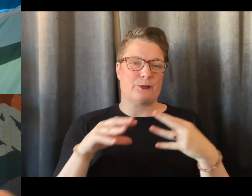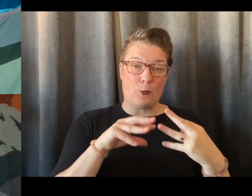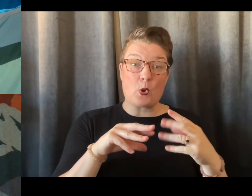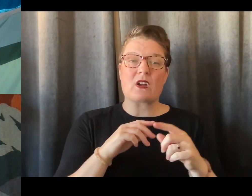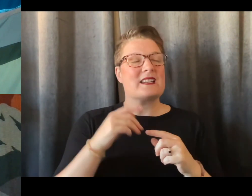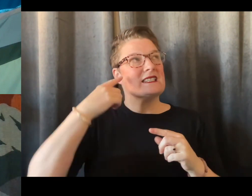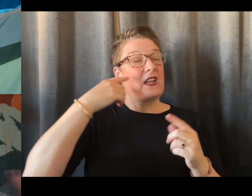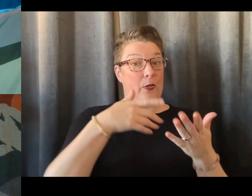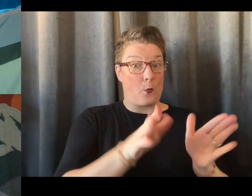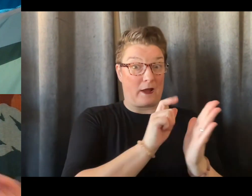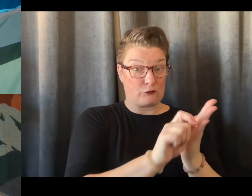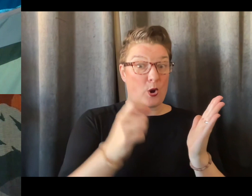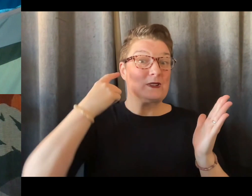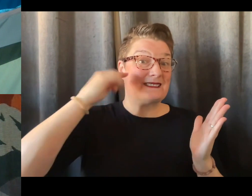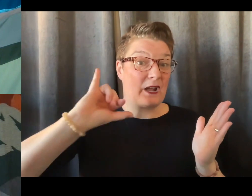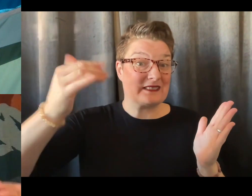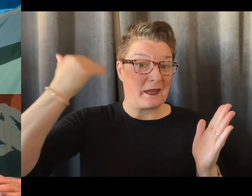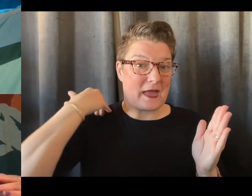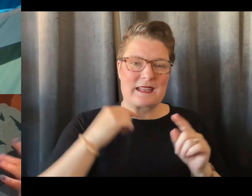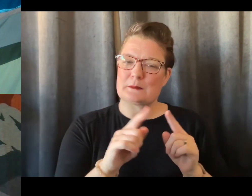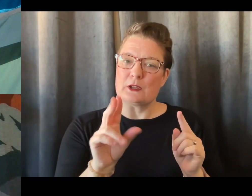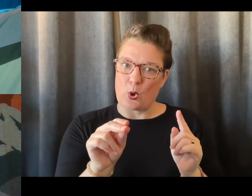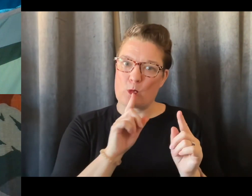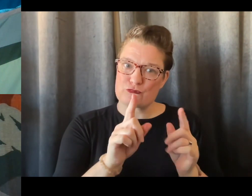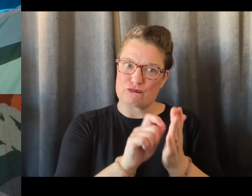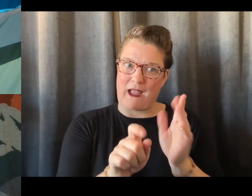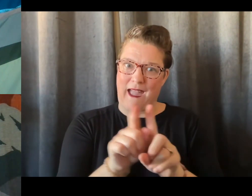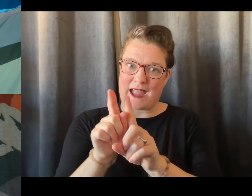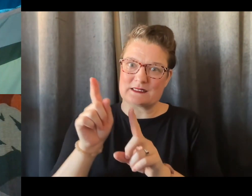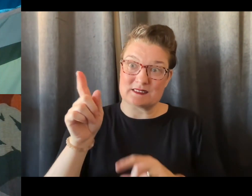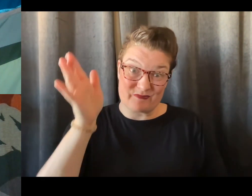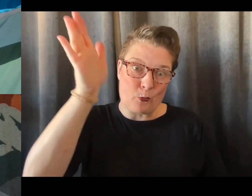like foretold, And then you are going to speak to this transition that happens.